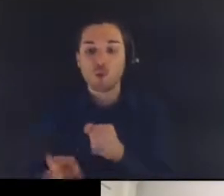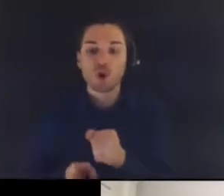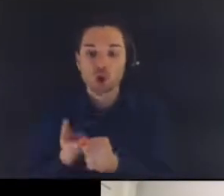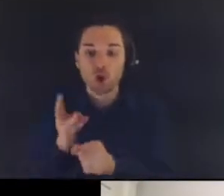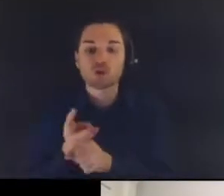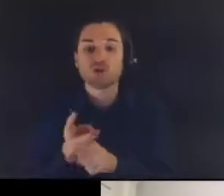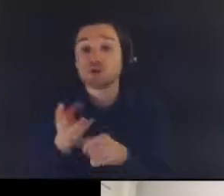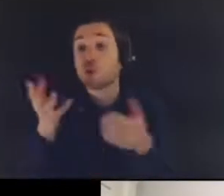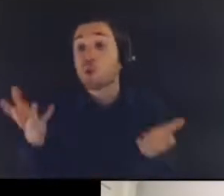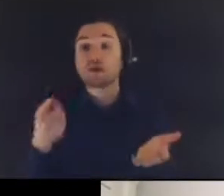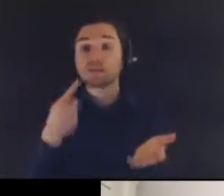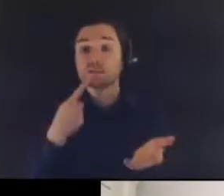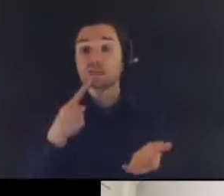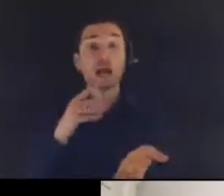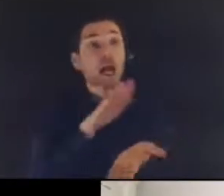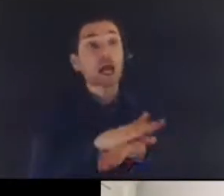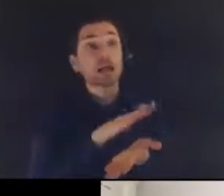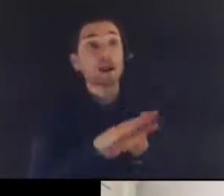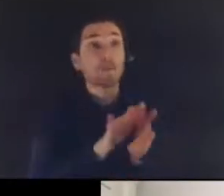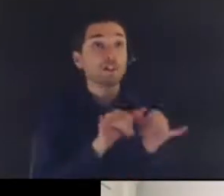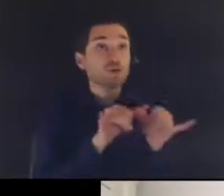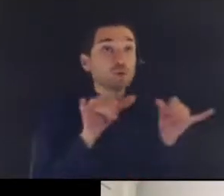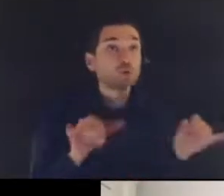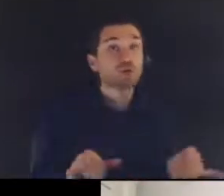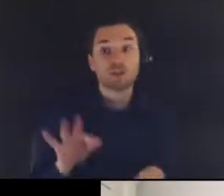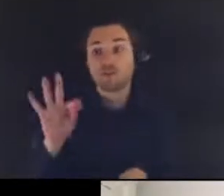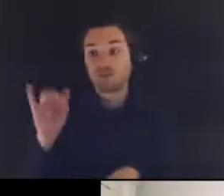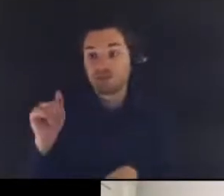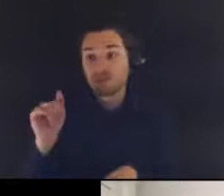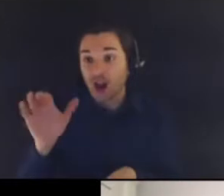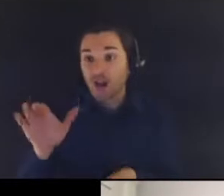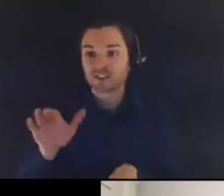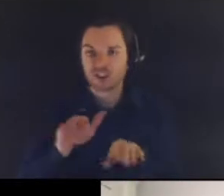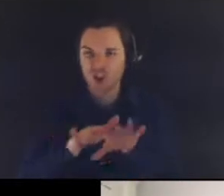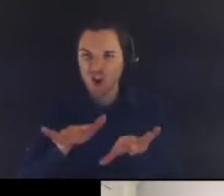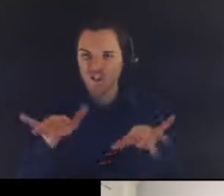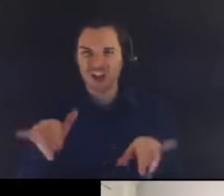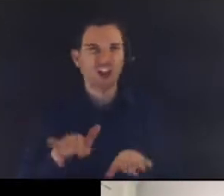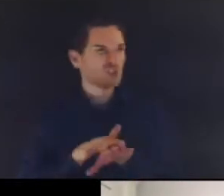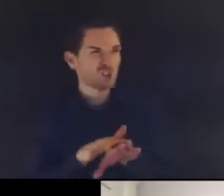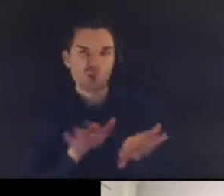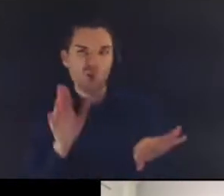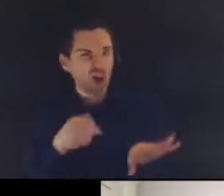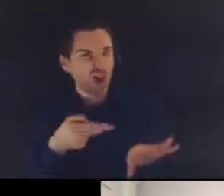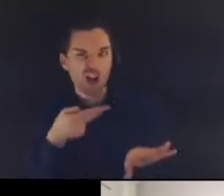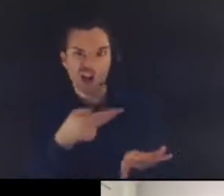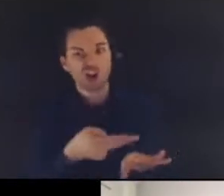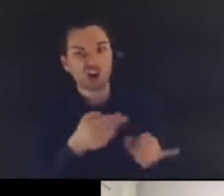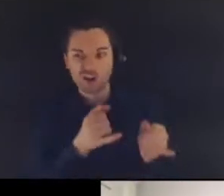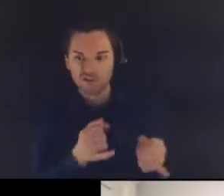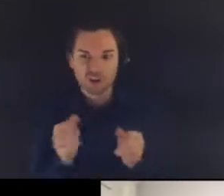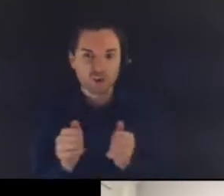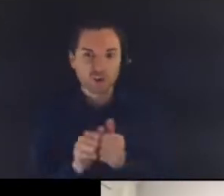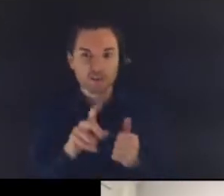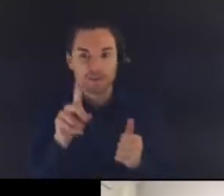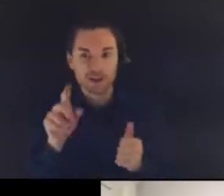Personal Branding and Disclosure. You can support the work of our panellists by using